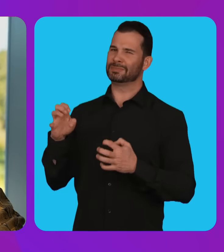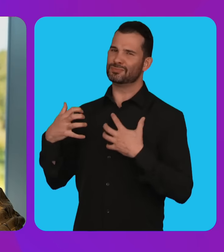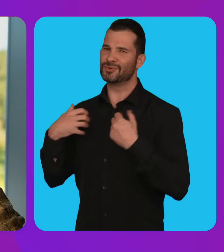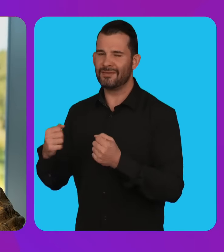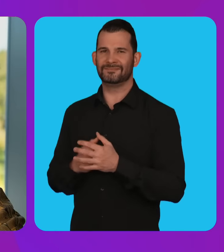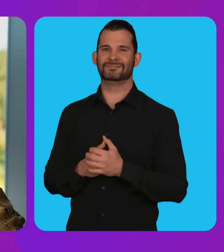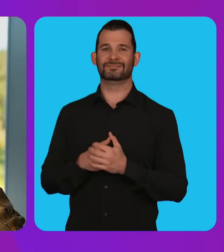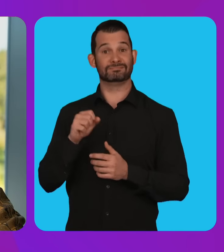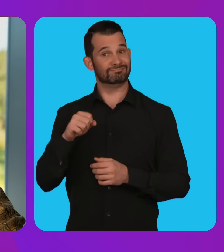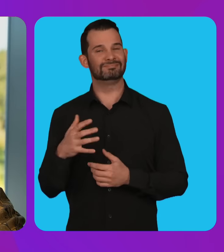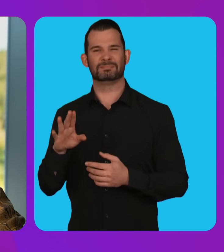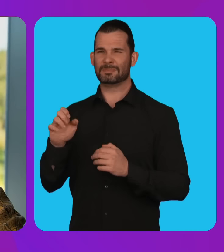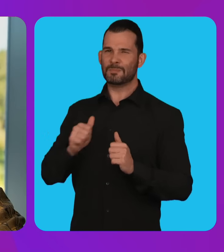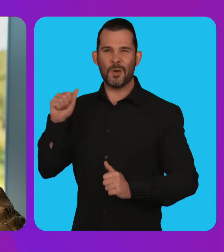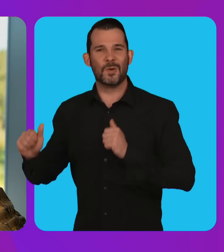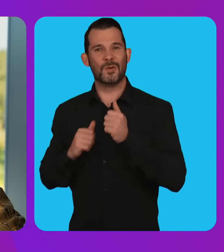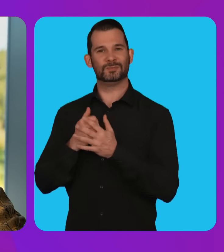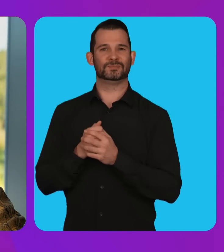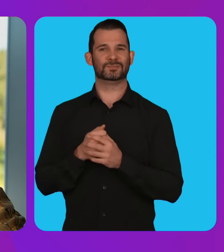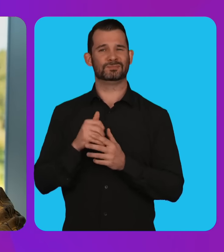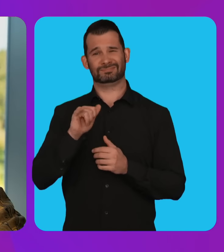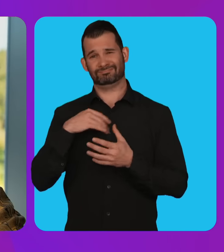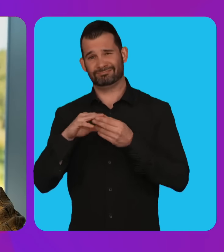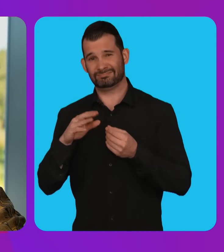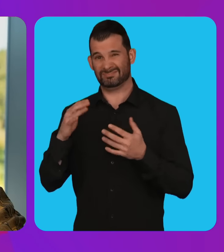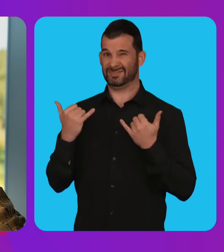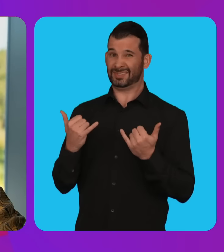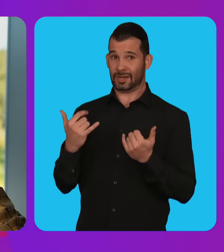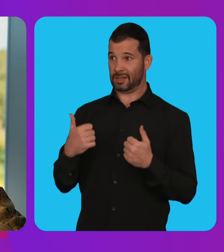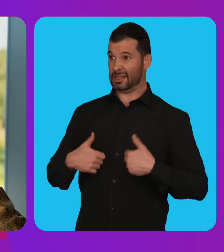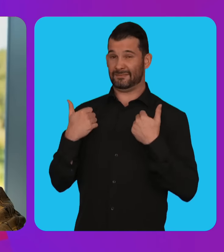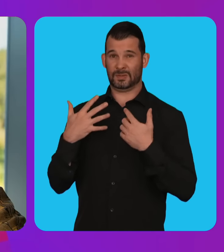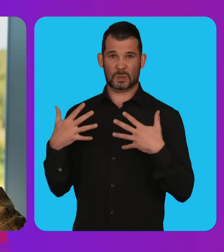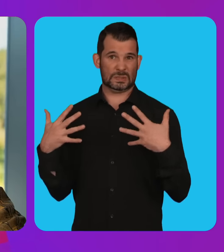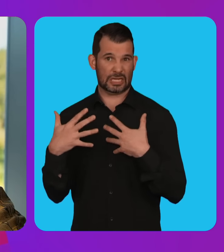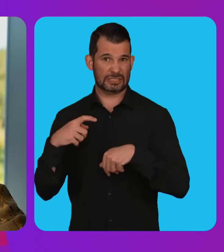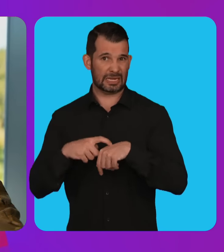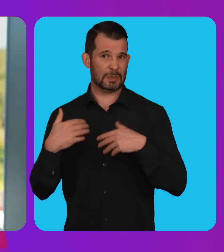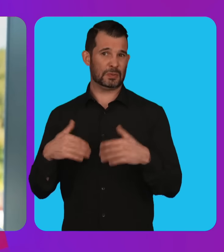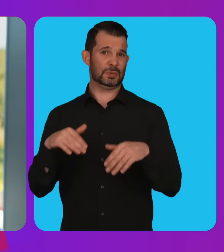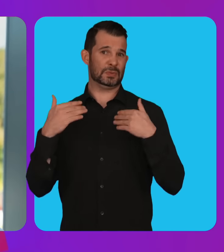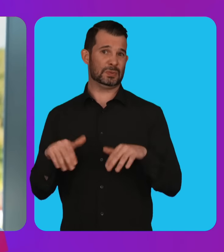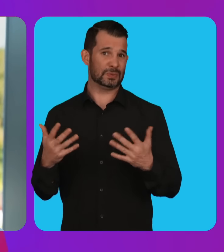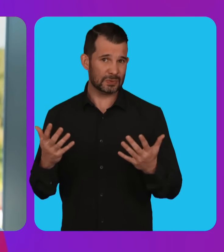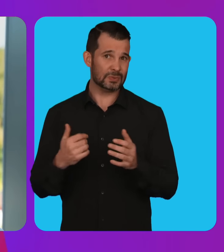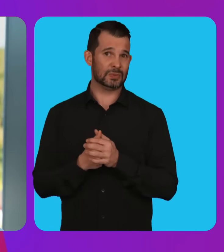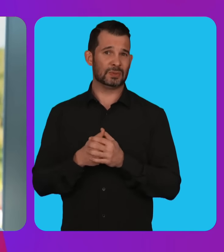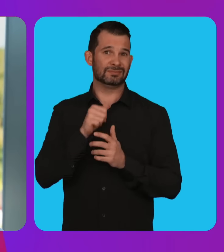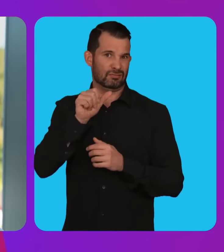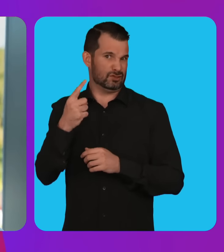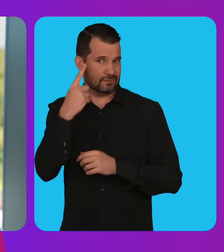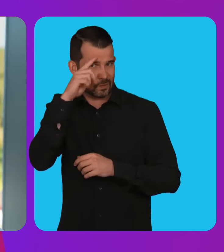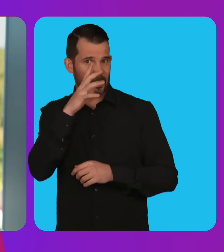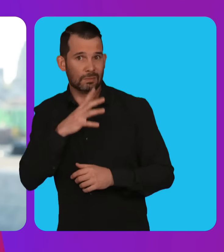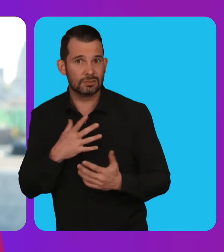And, as I said, you know, we're living in a very scary time. It's not just for women, I would say for, you know,